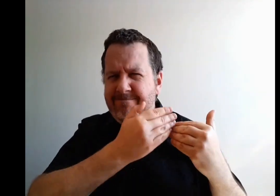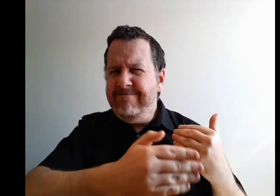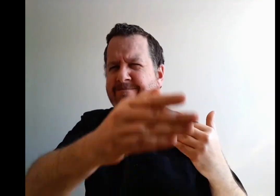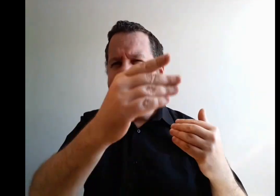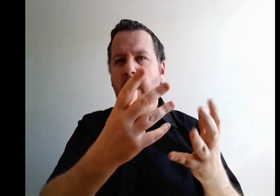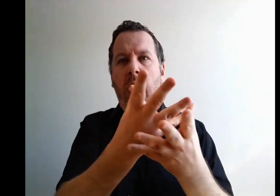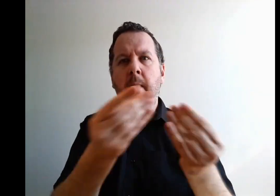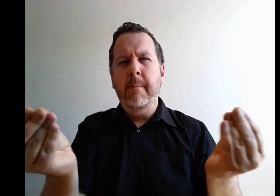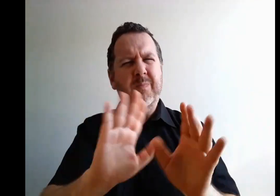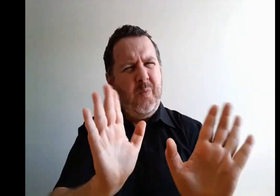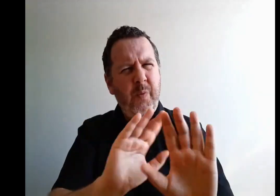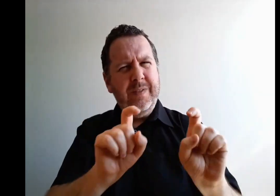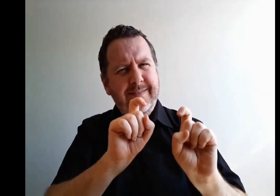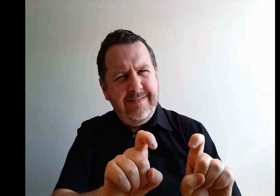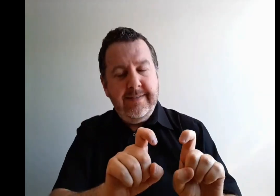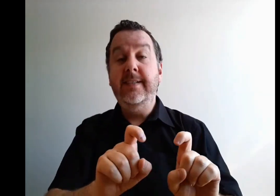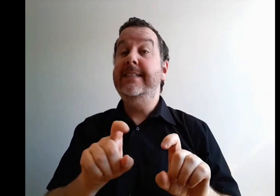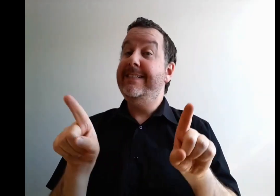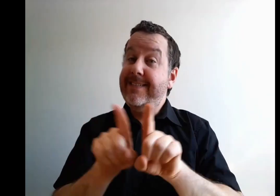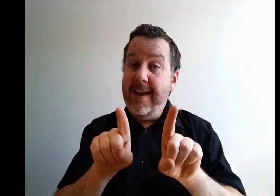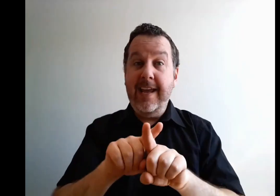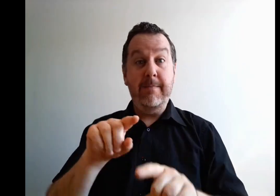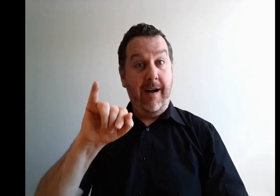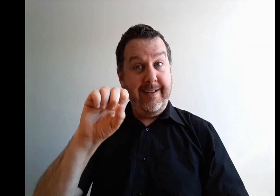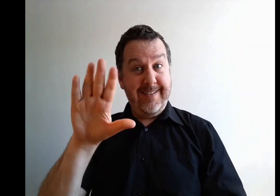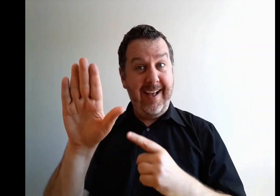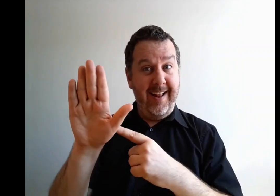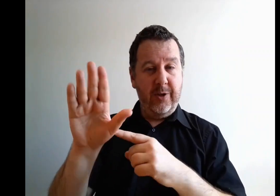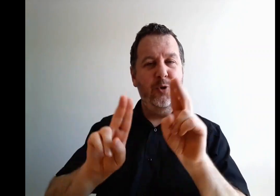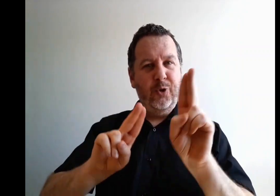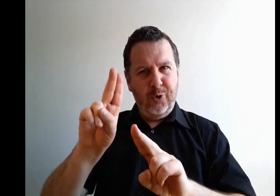we should be looking to preserve and promote ISL.